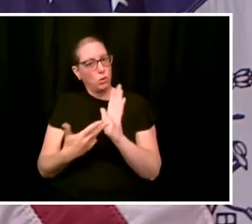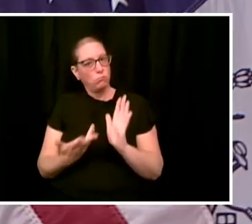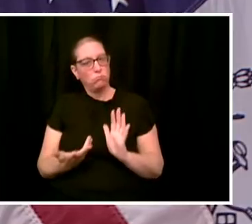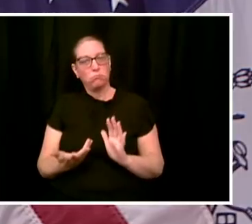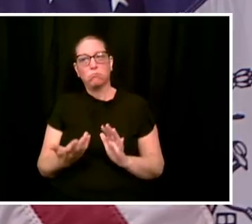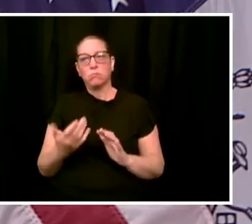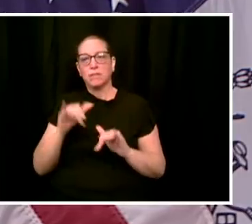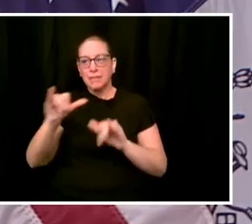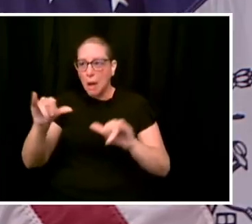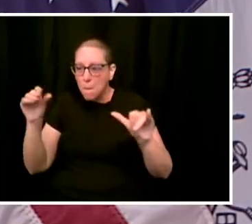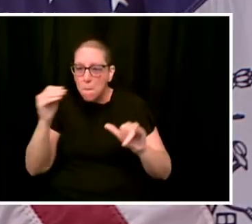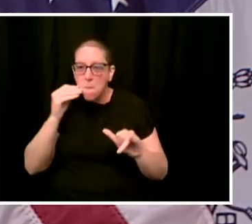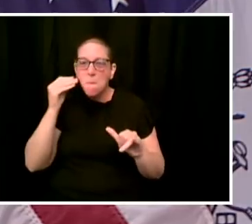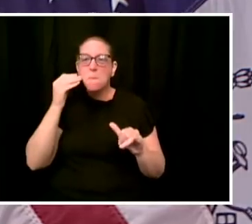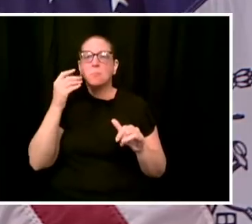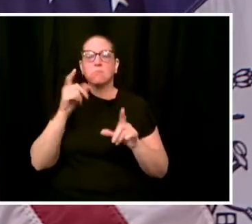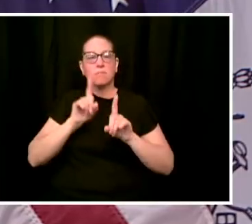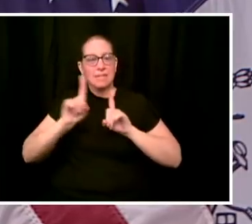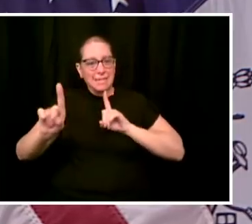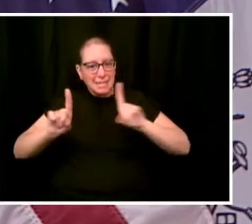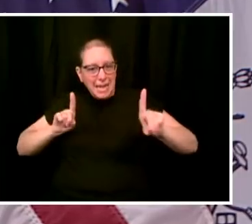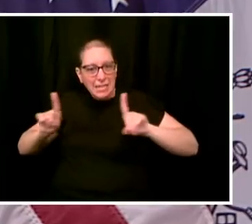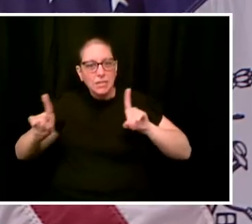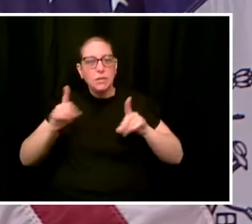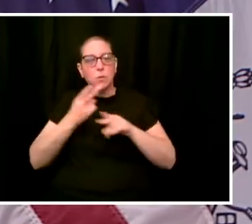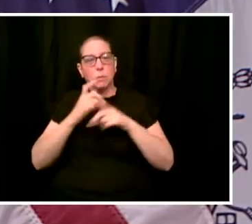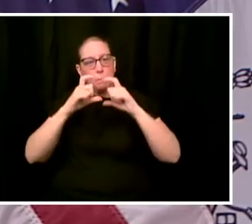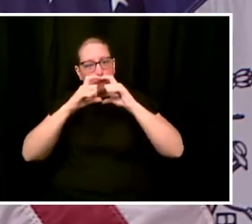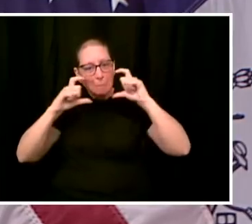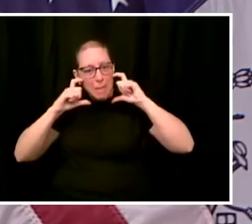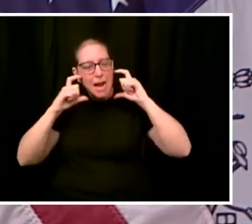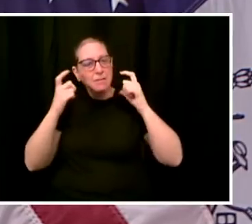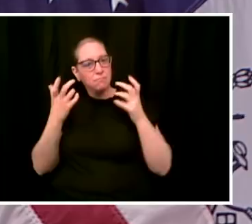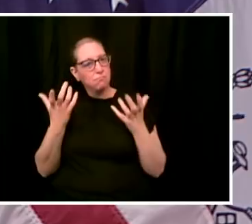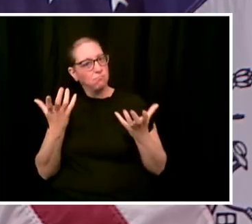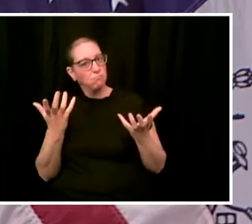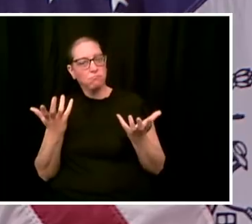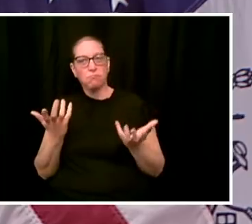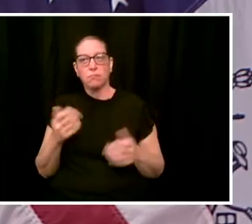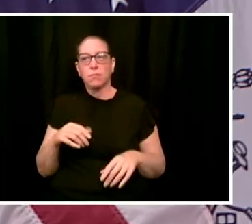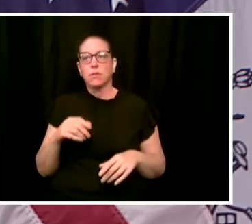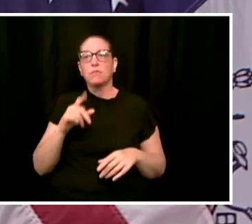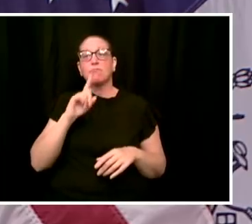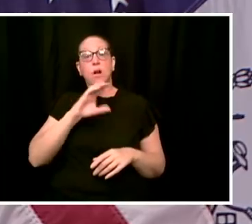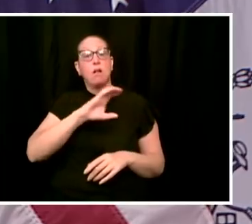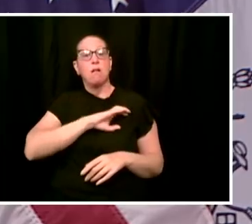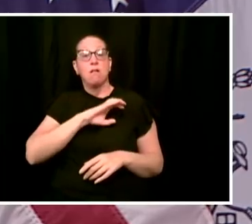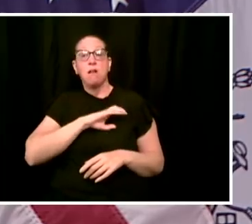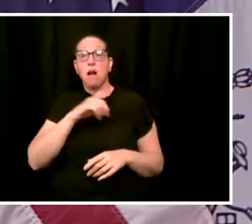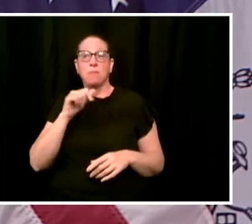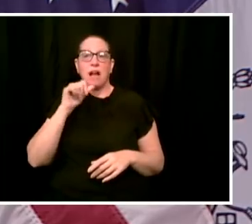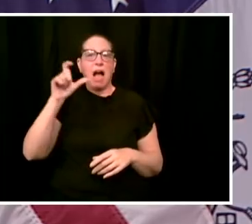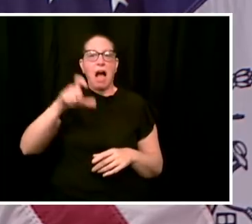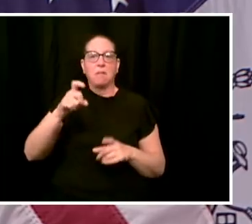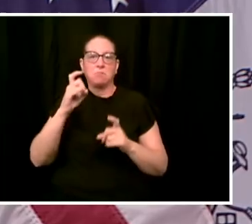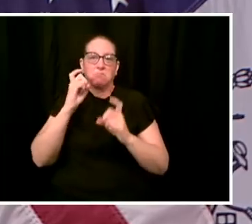THEY ARE USUALLY ABLE TO SHELRTE IN PLACE, FACE COVERINGS,